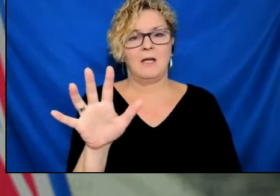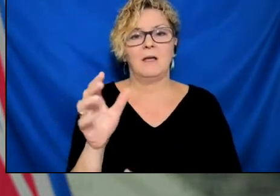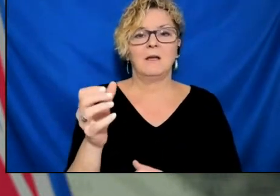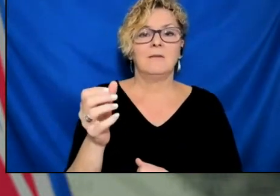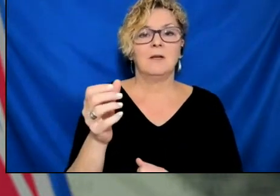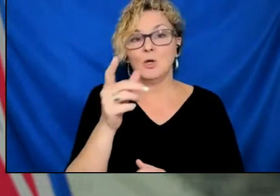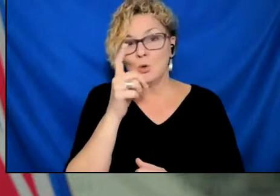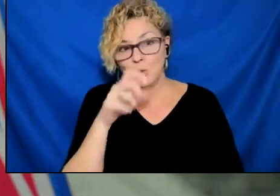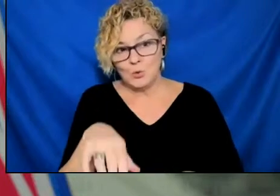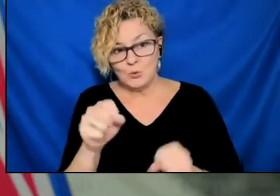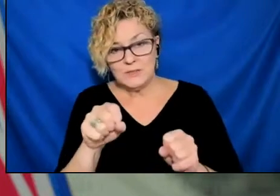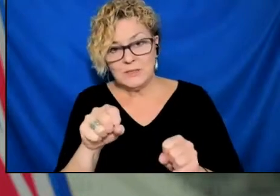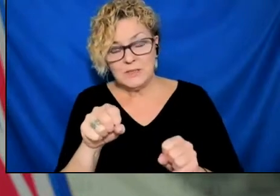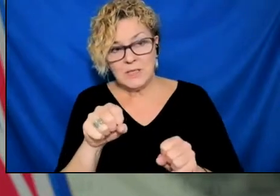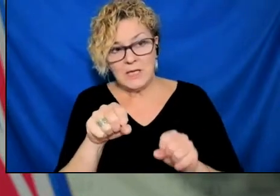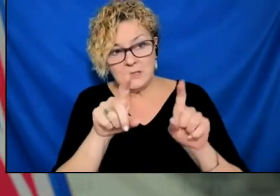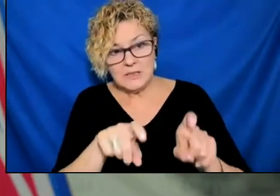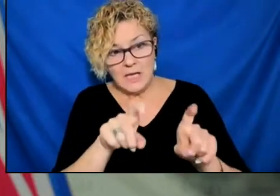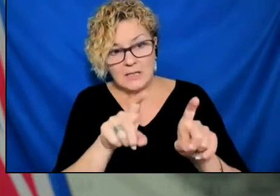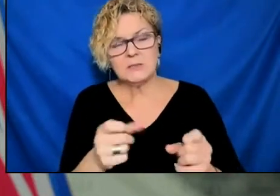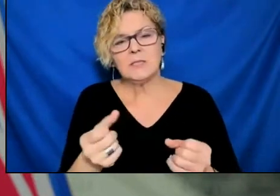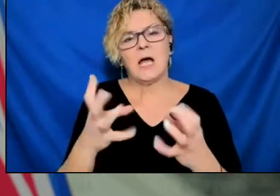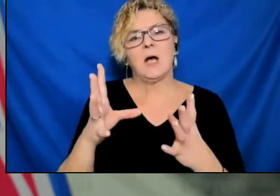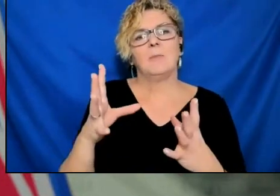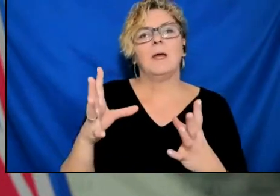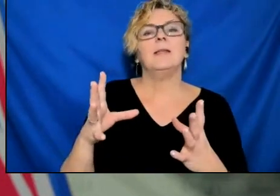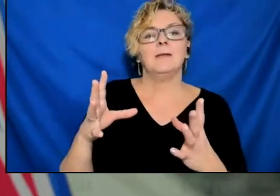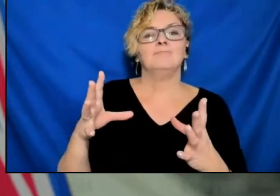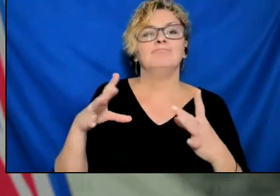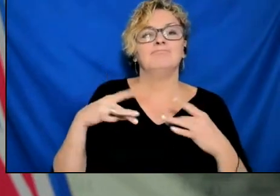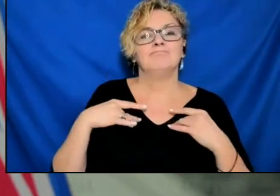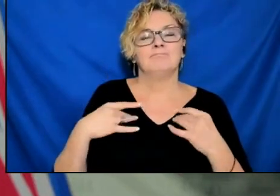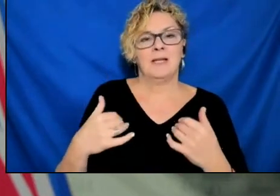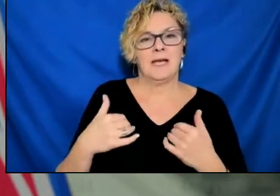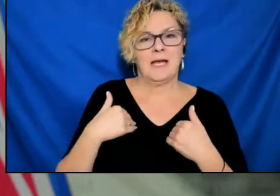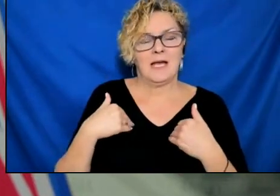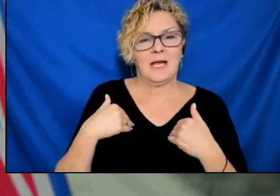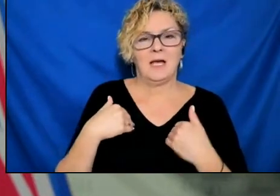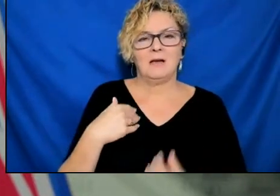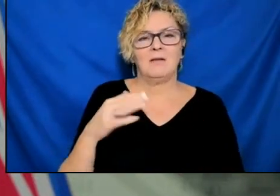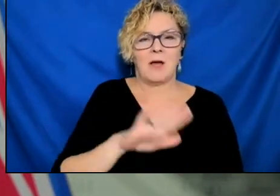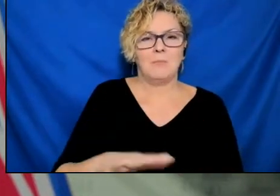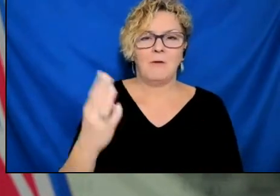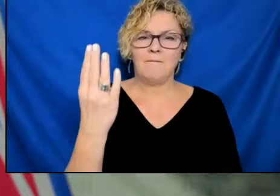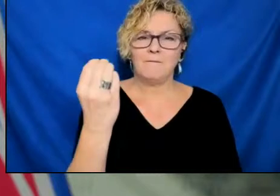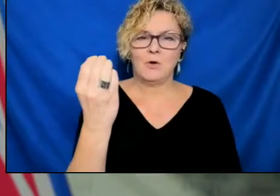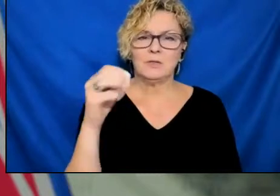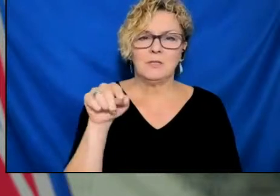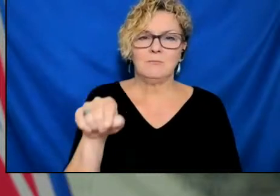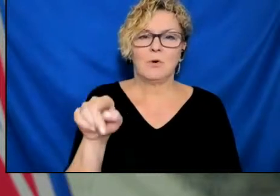all five health authorities. In short, our seven-day rolling average, I should say, overall